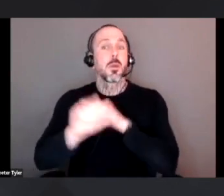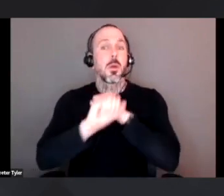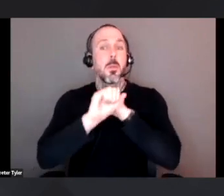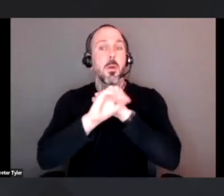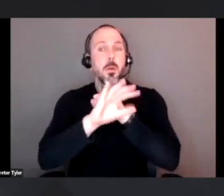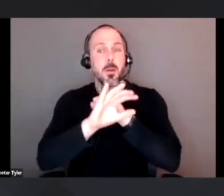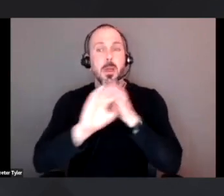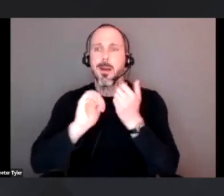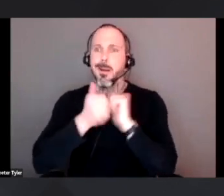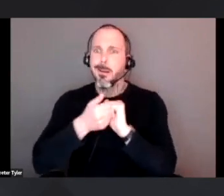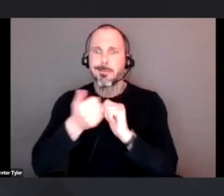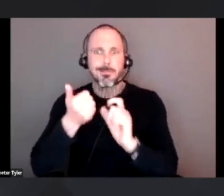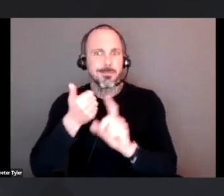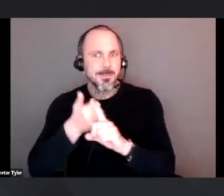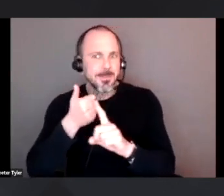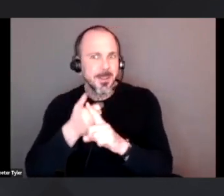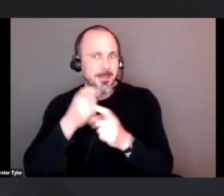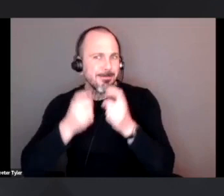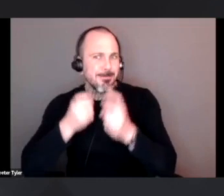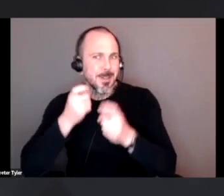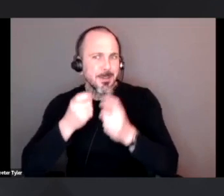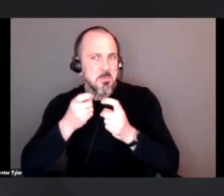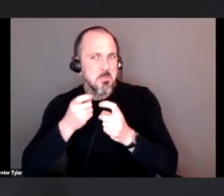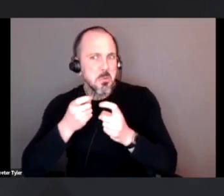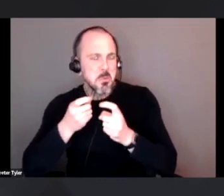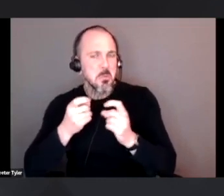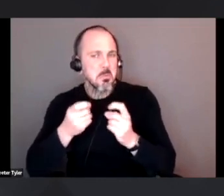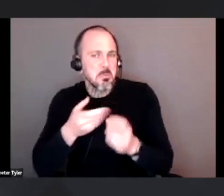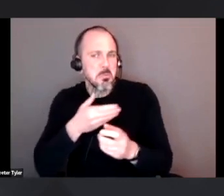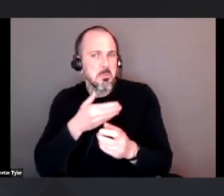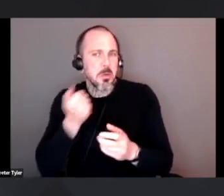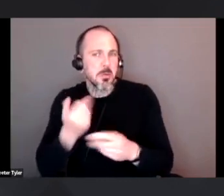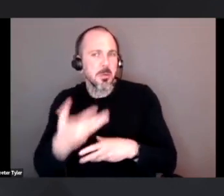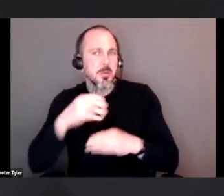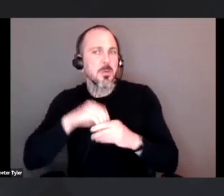Our job postings are fairly generic. I do have just a kind of a generic,